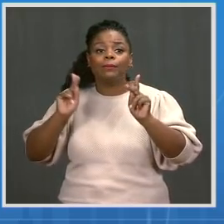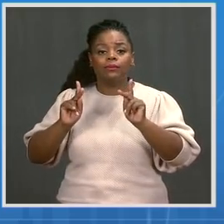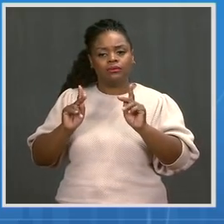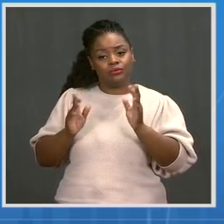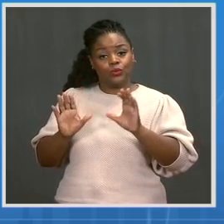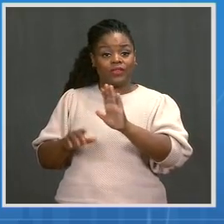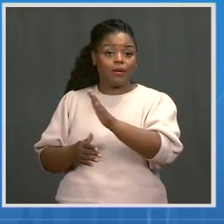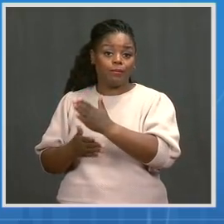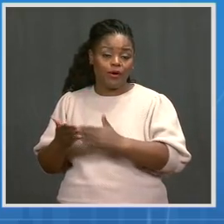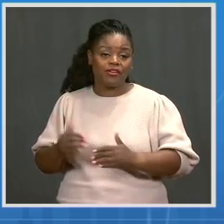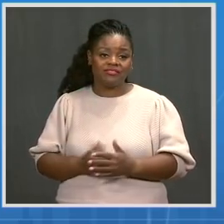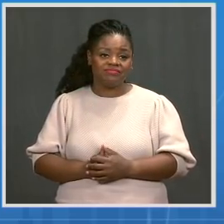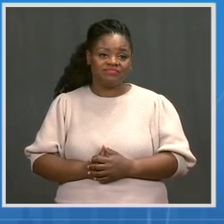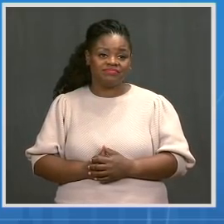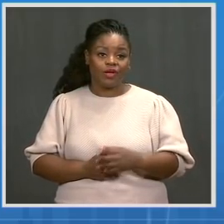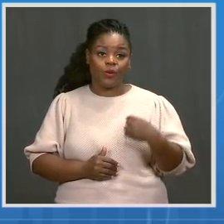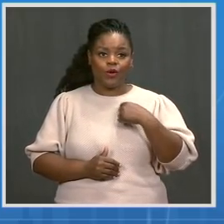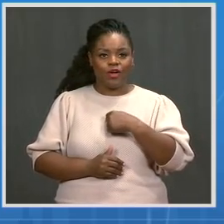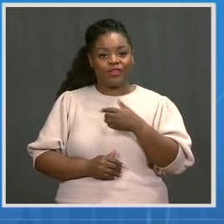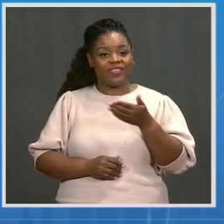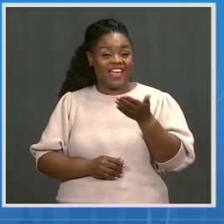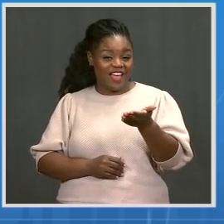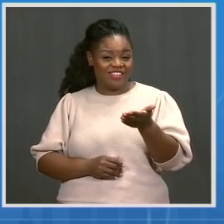The virus is in retreat in communities across the country.